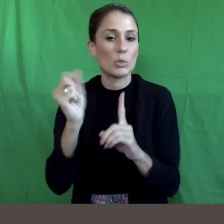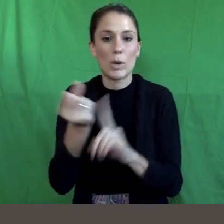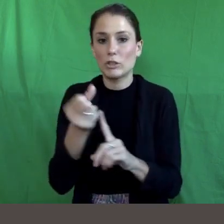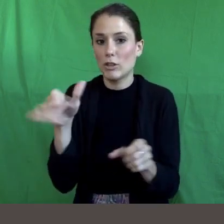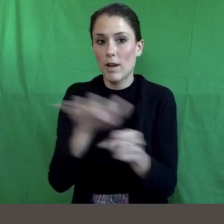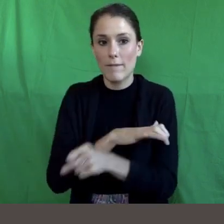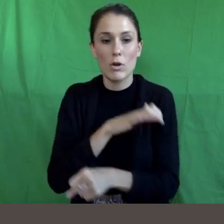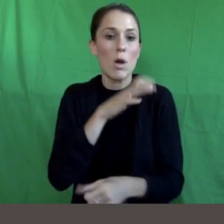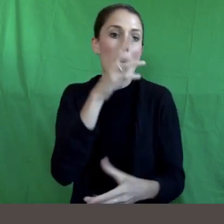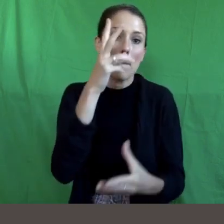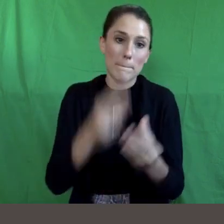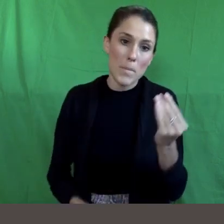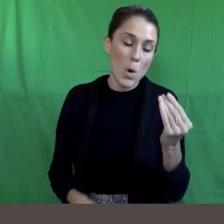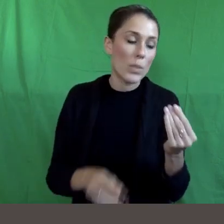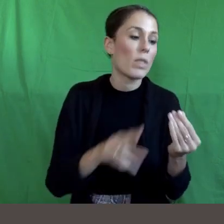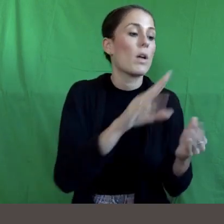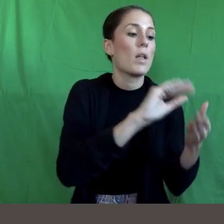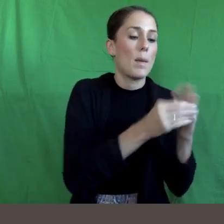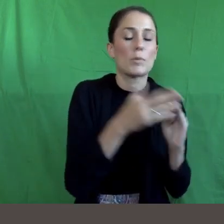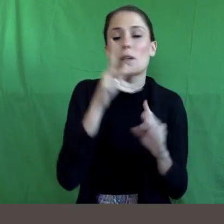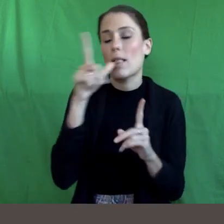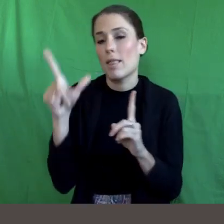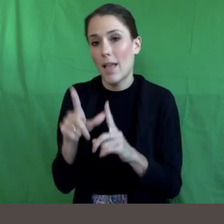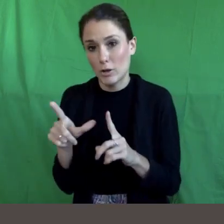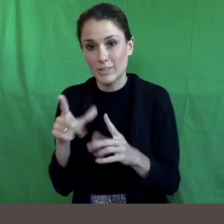We have both digits and letters as separate generator functions.